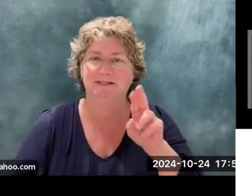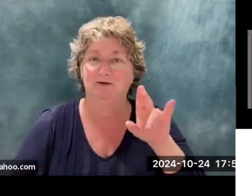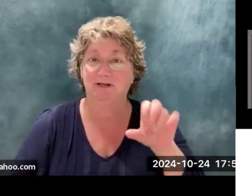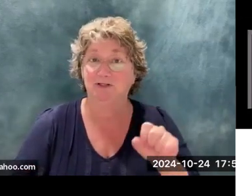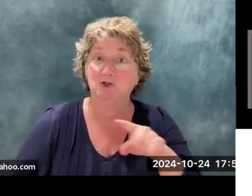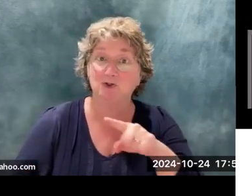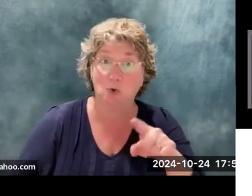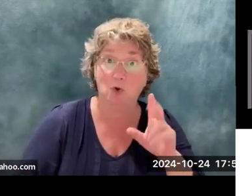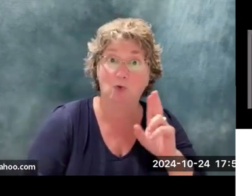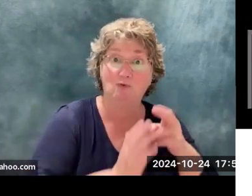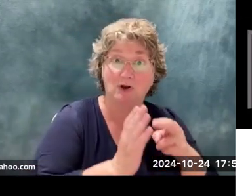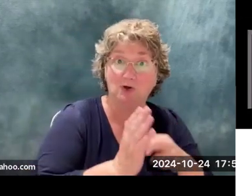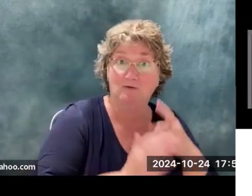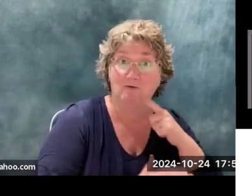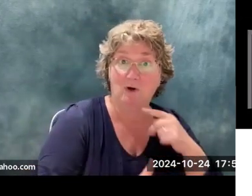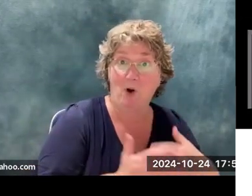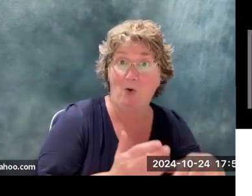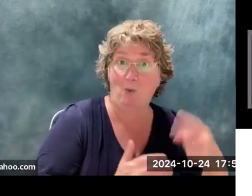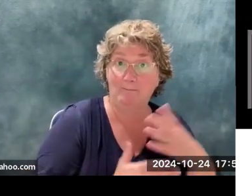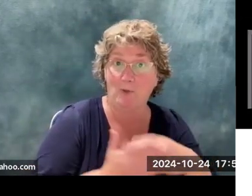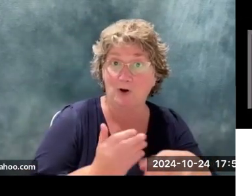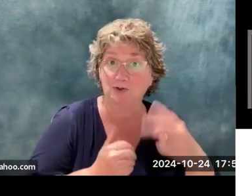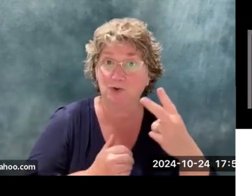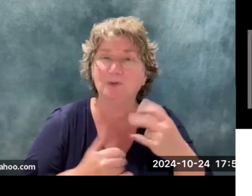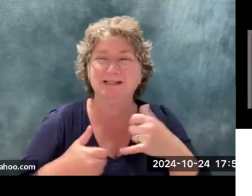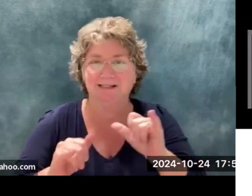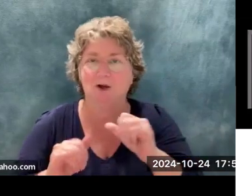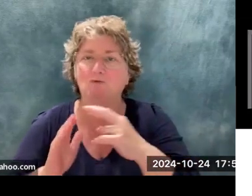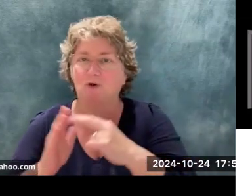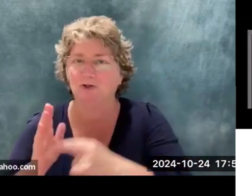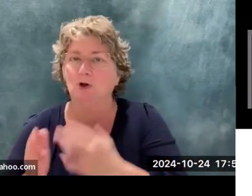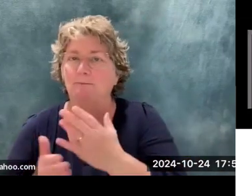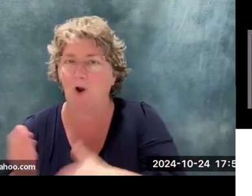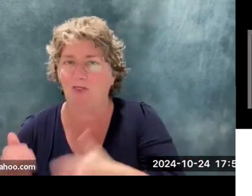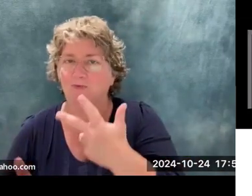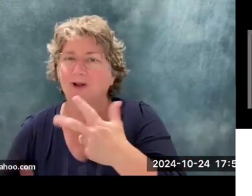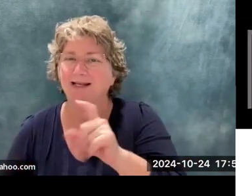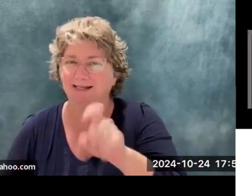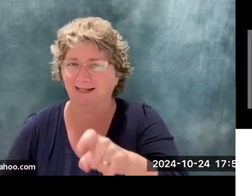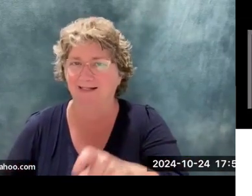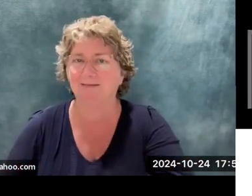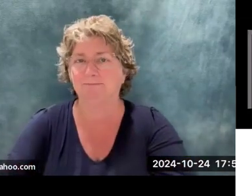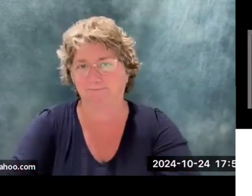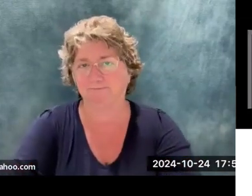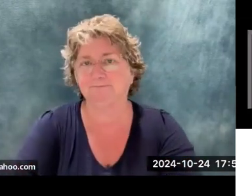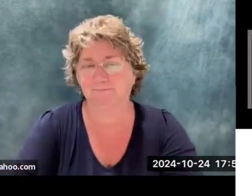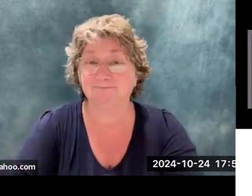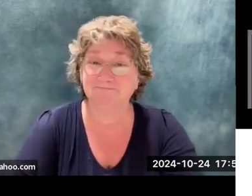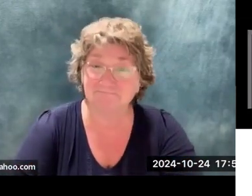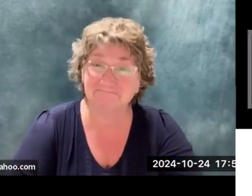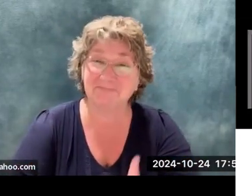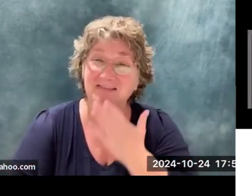maybe part one and part two, you would still need to register for part three. So again, we appreciate your attendance and staying with us tonight.